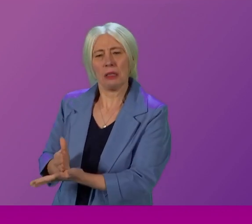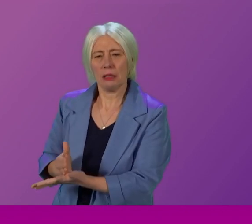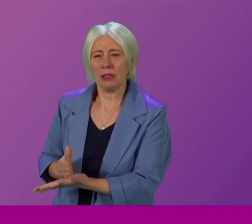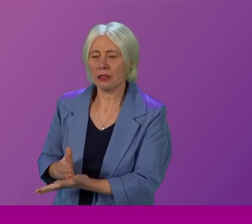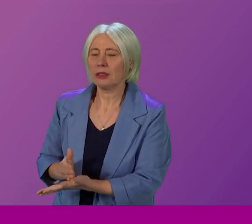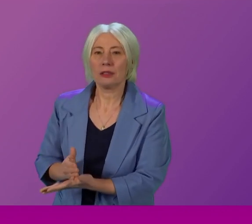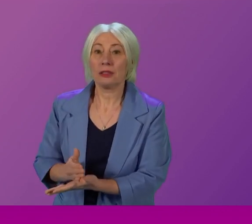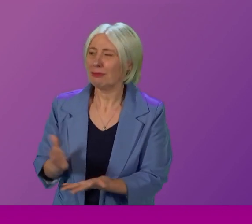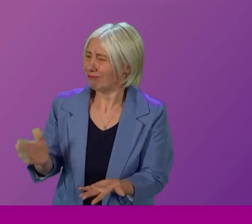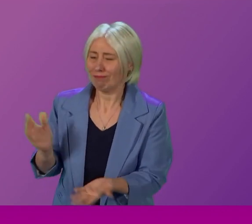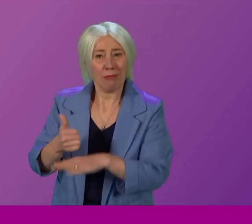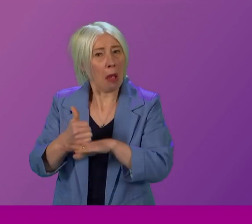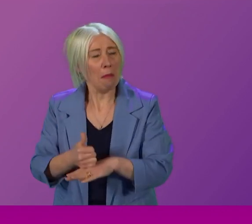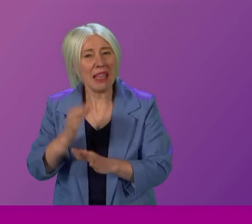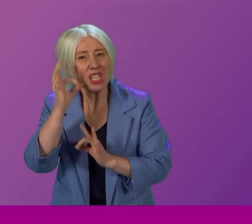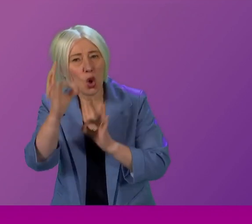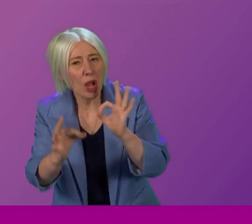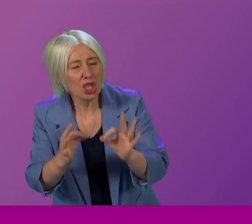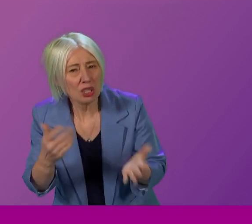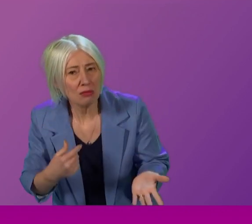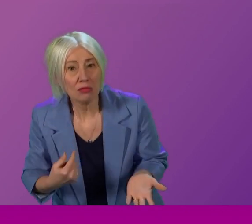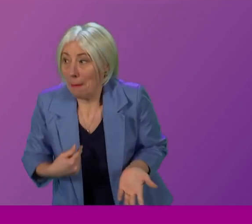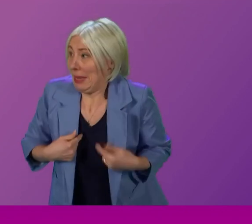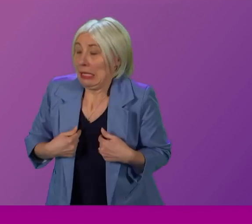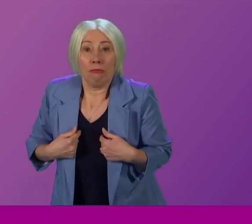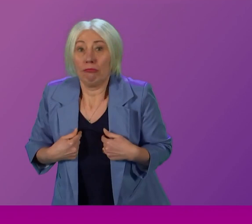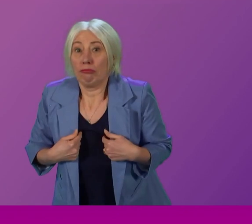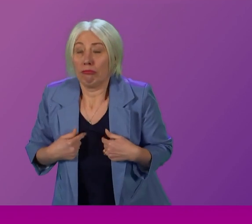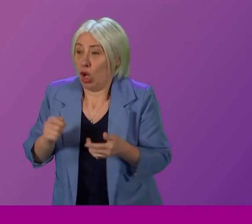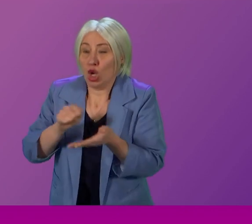the Scottish National Party. It is a very basic question. It is not just me. Journalists are